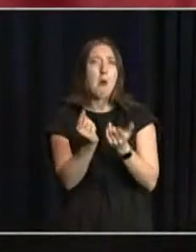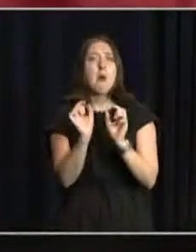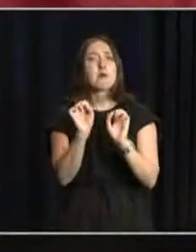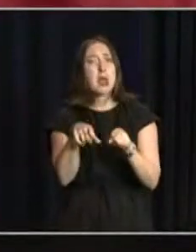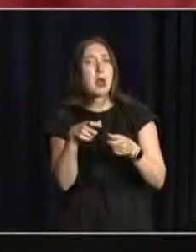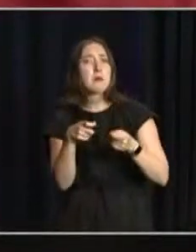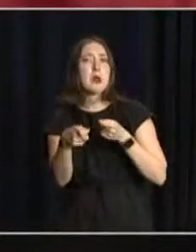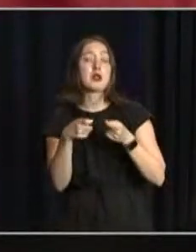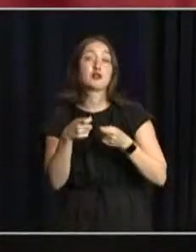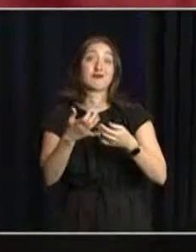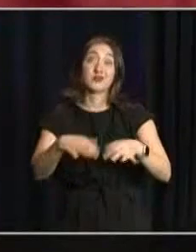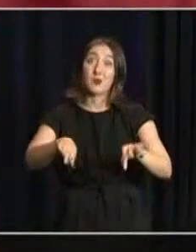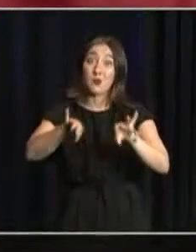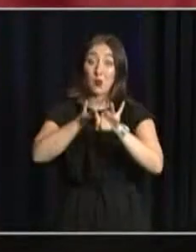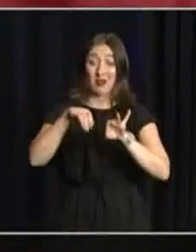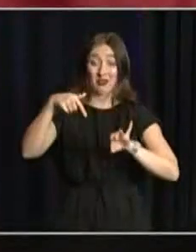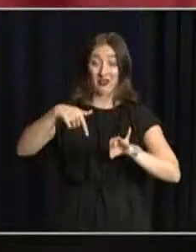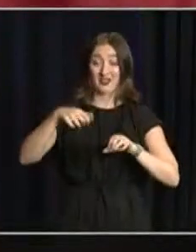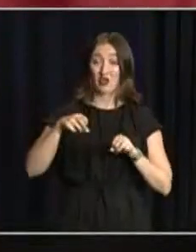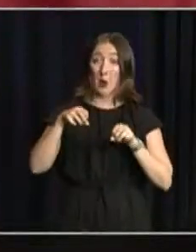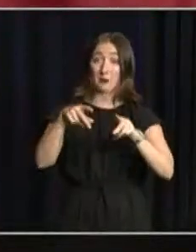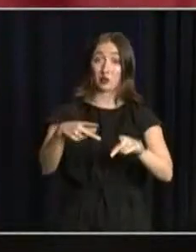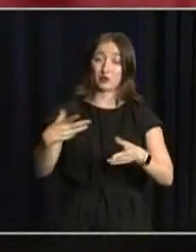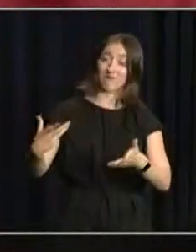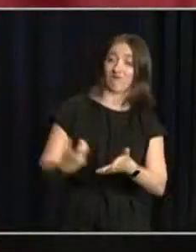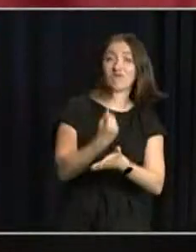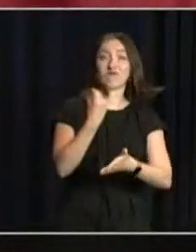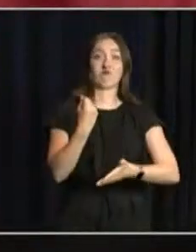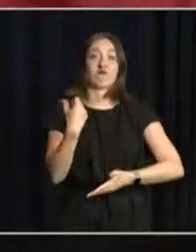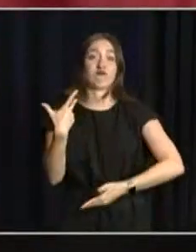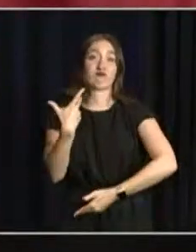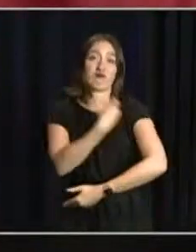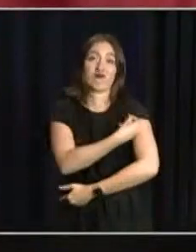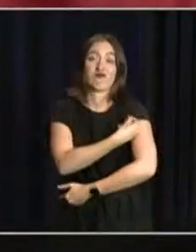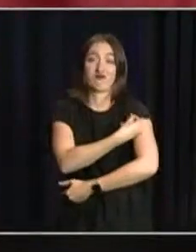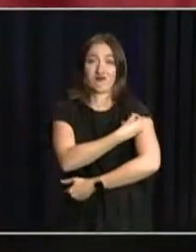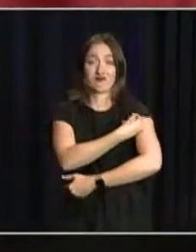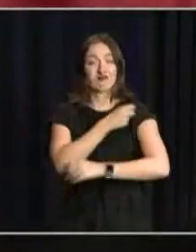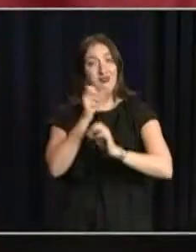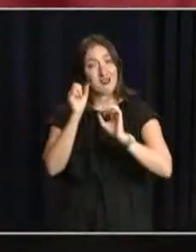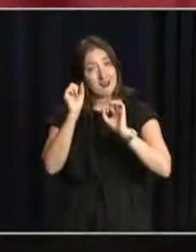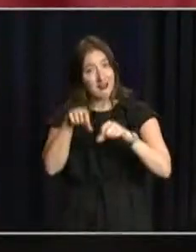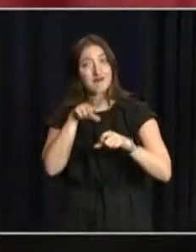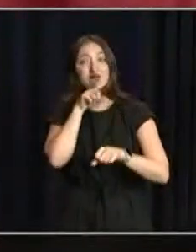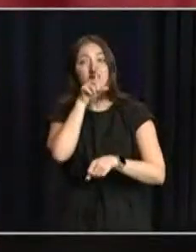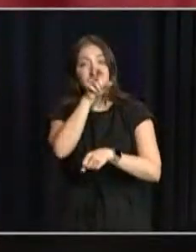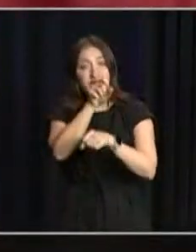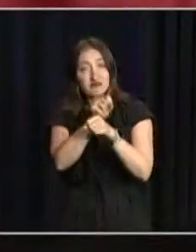have according to our medical professionals to issue a knockout. Punch to COVID-19 in our community.